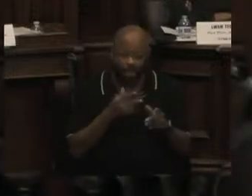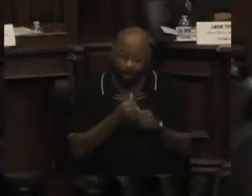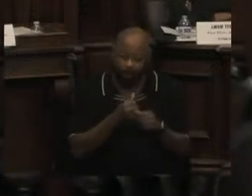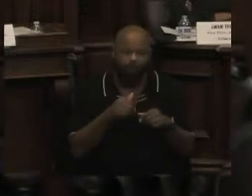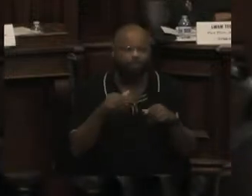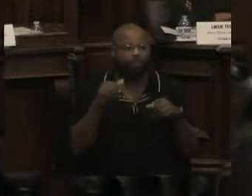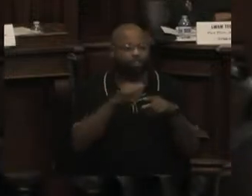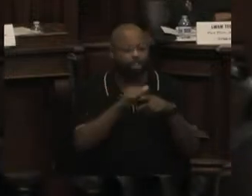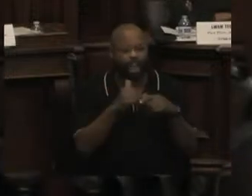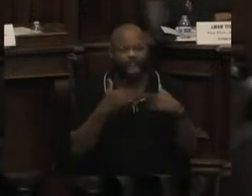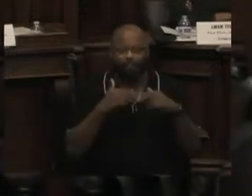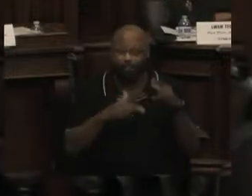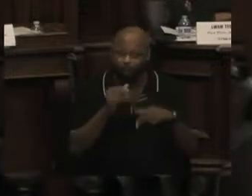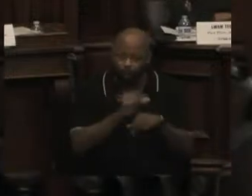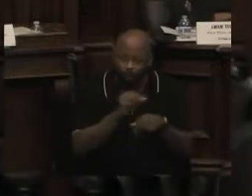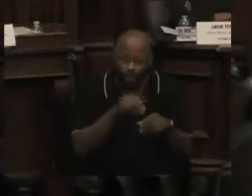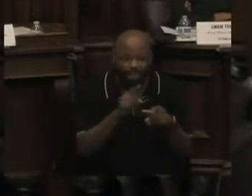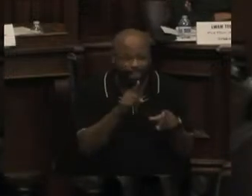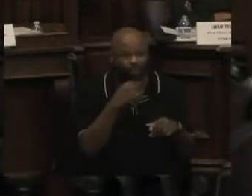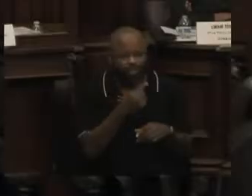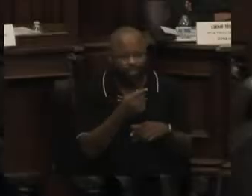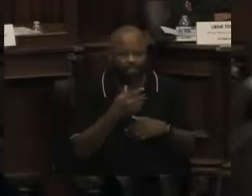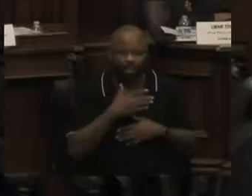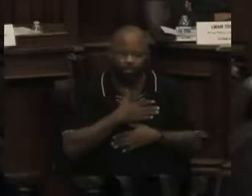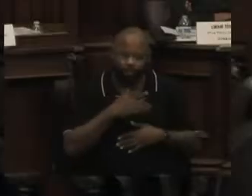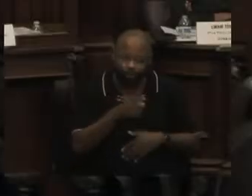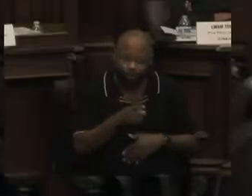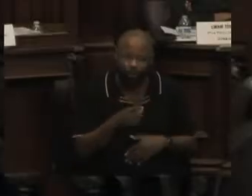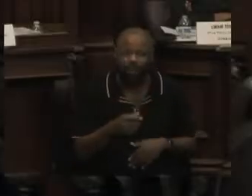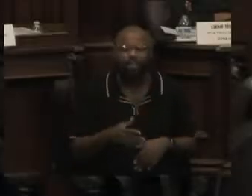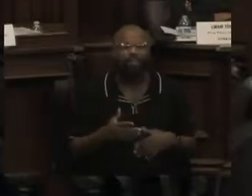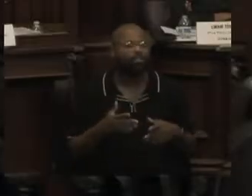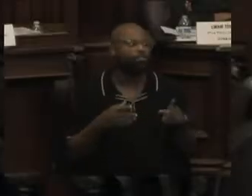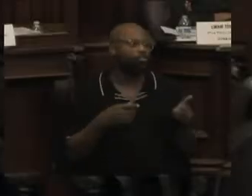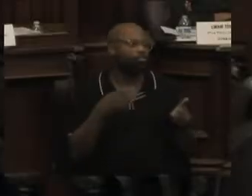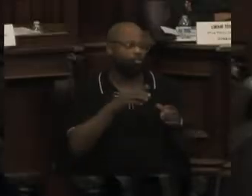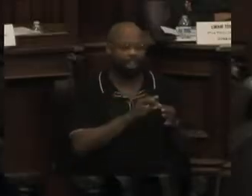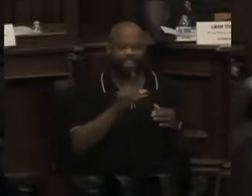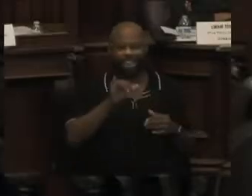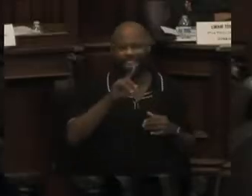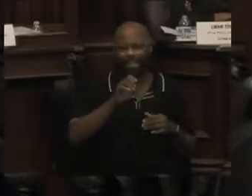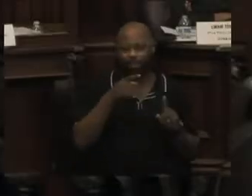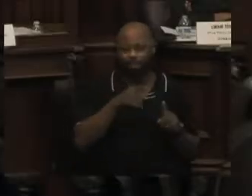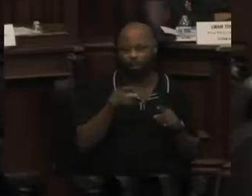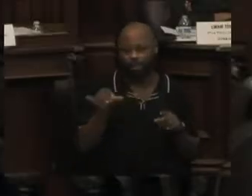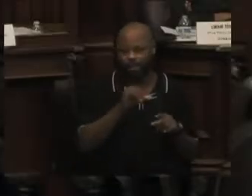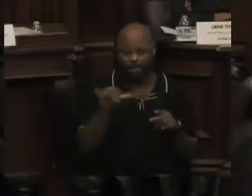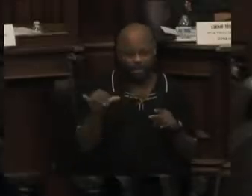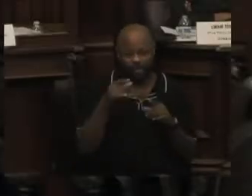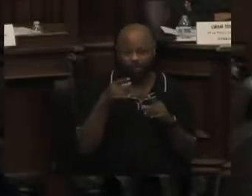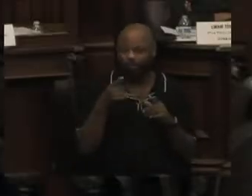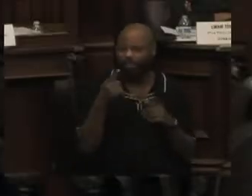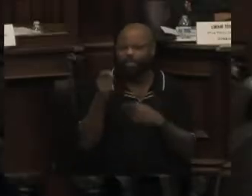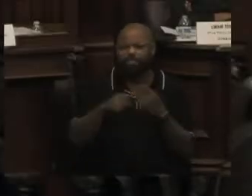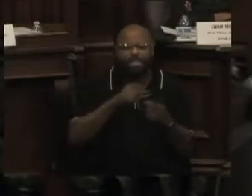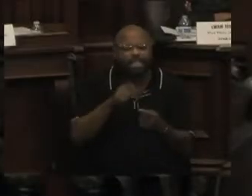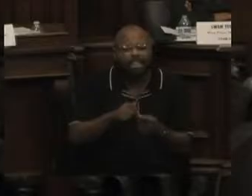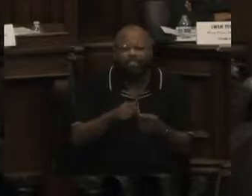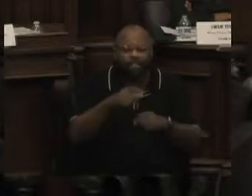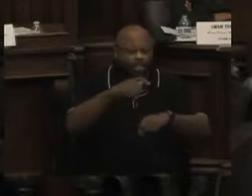very important to the, to the, the mission of the agency in terms of making sure we keep up with our trainings and have a